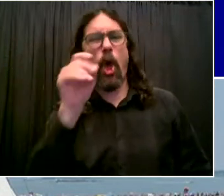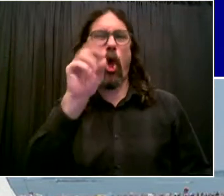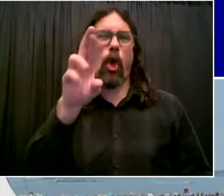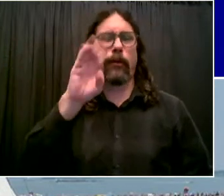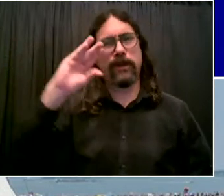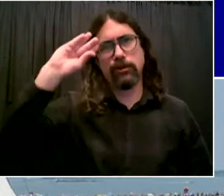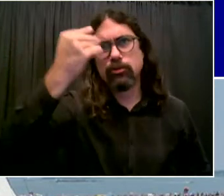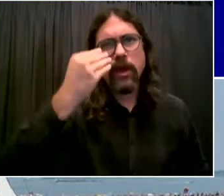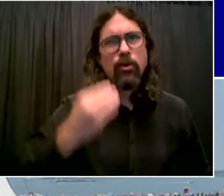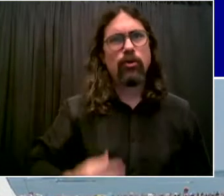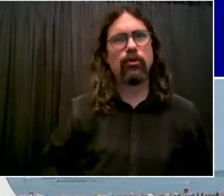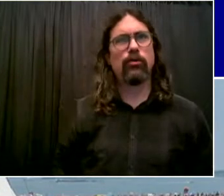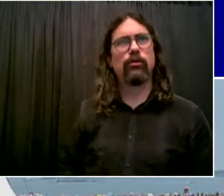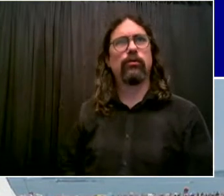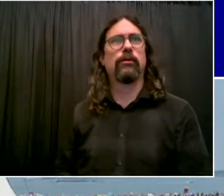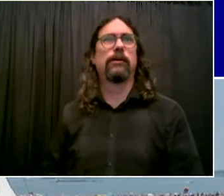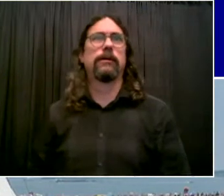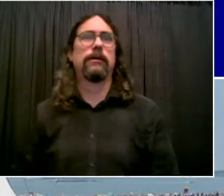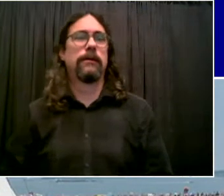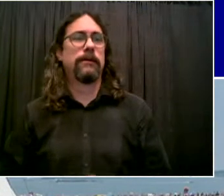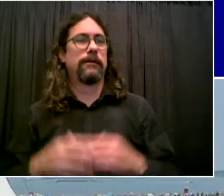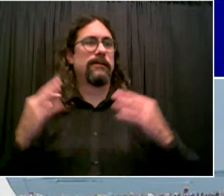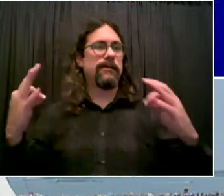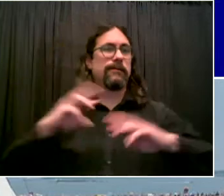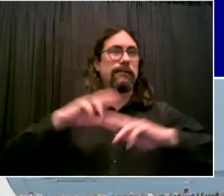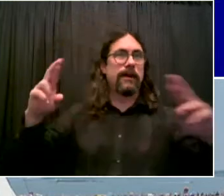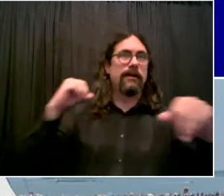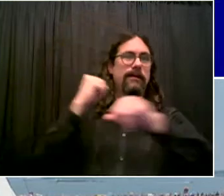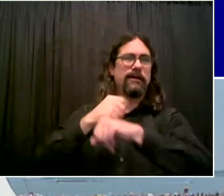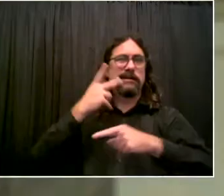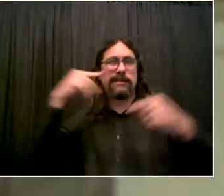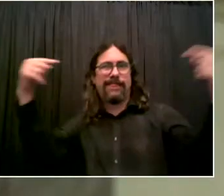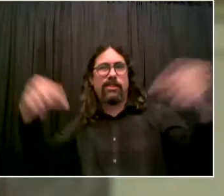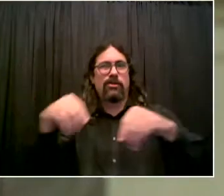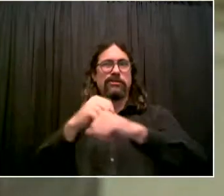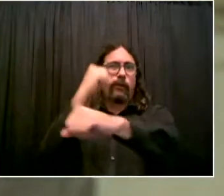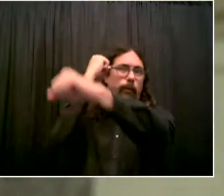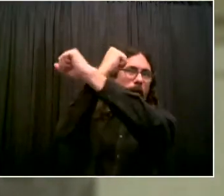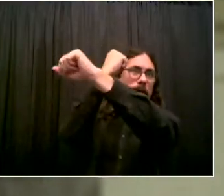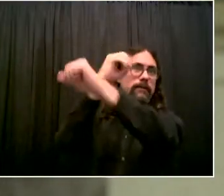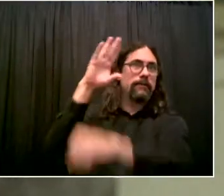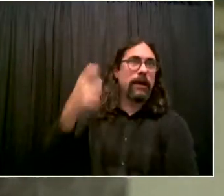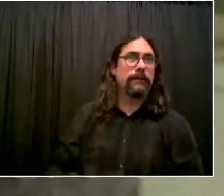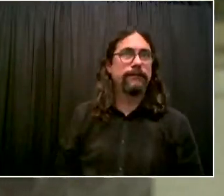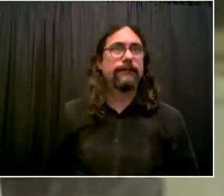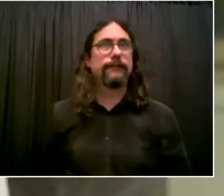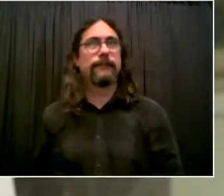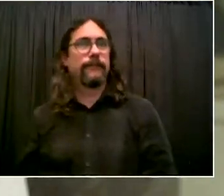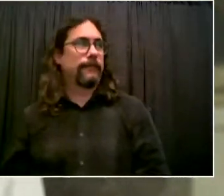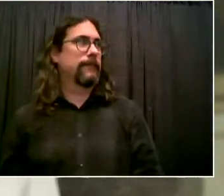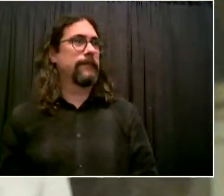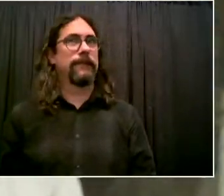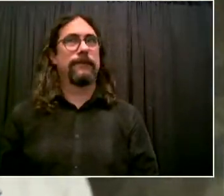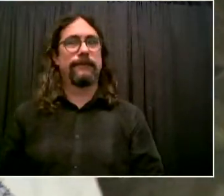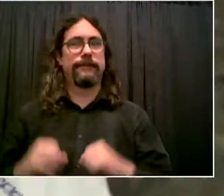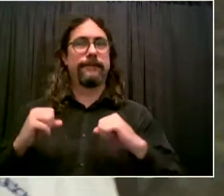SQUARE AS ETHY USED TO SAY. THANK YOU MR. MAYOR, THANK YOU ROCKY, IS GOING